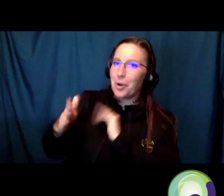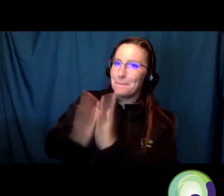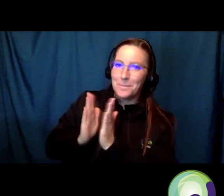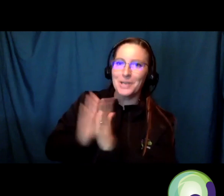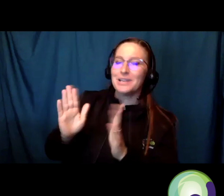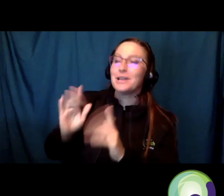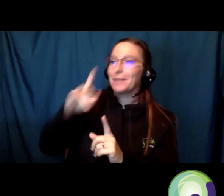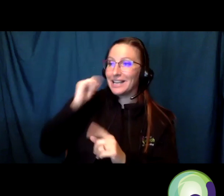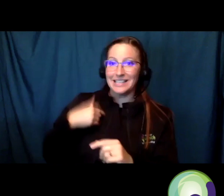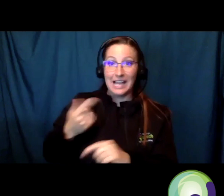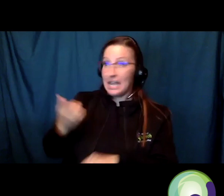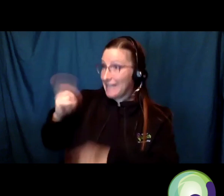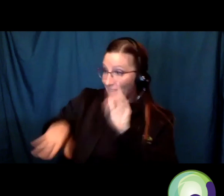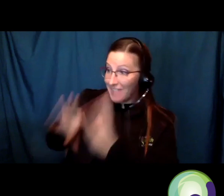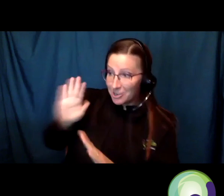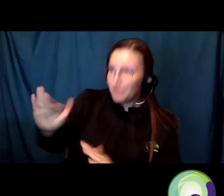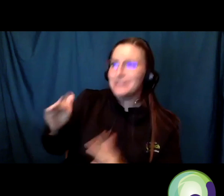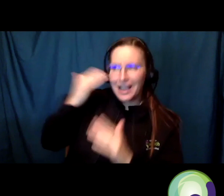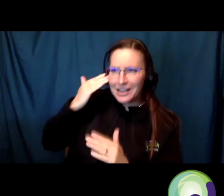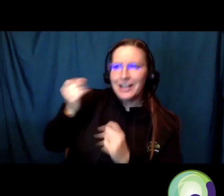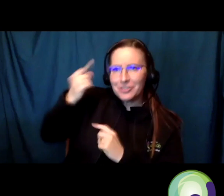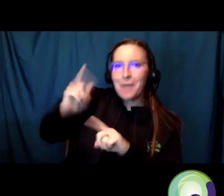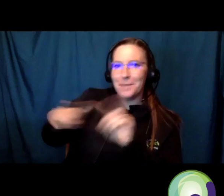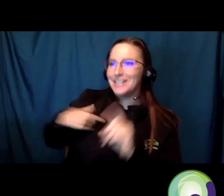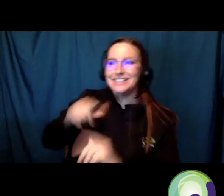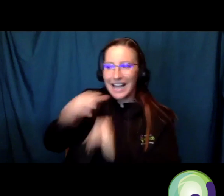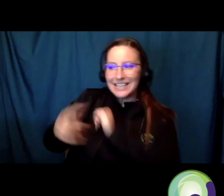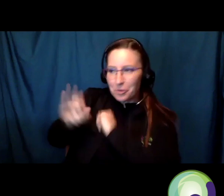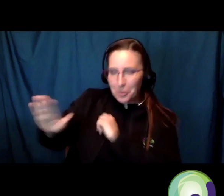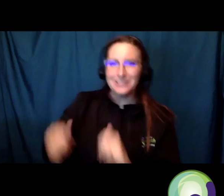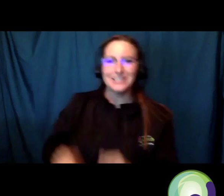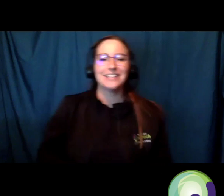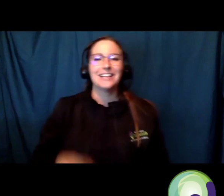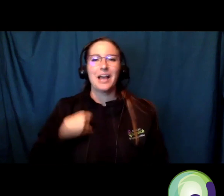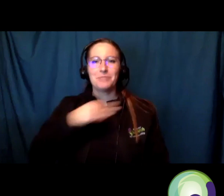he couldn't find his book. So I would be curious like at some point in time when you guys are doing this virtually if that